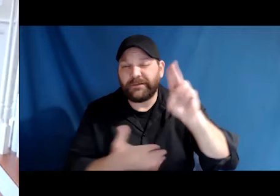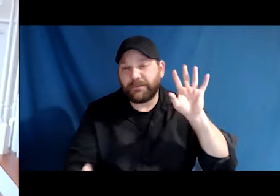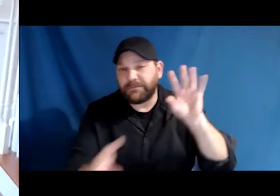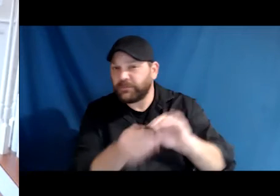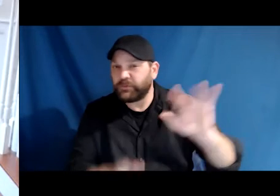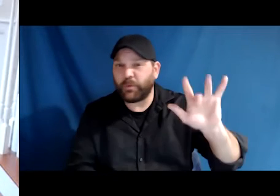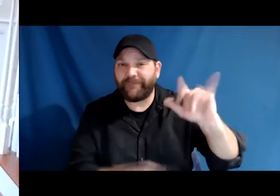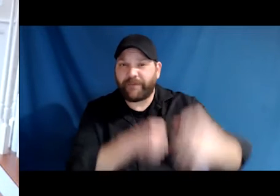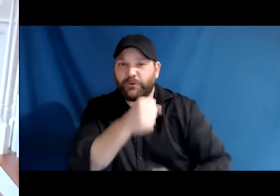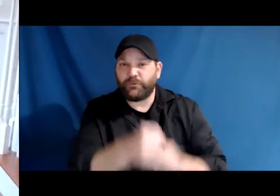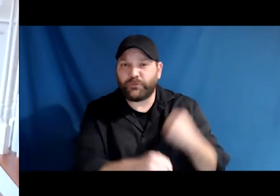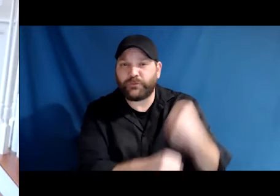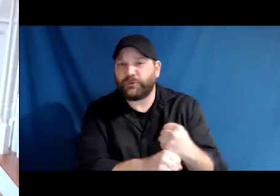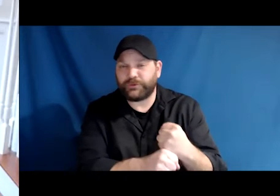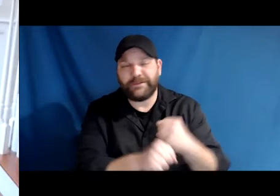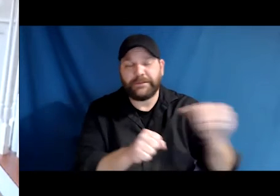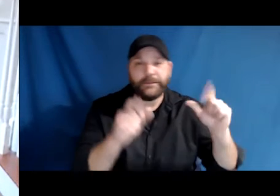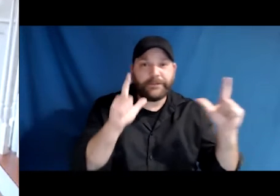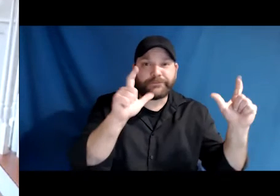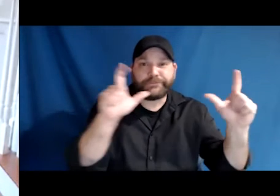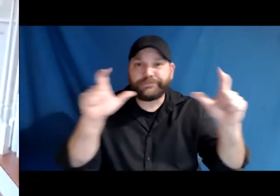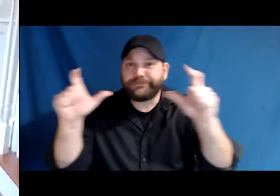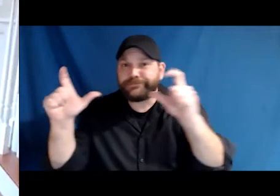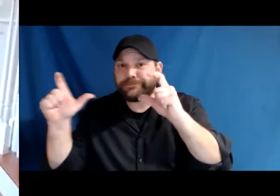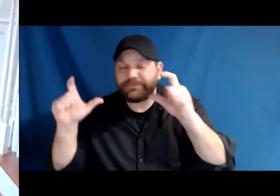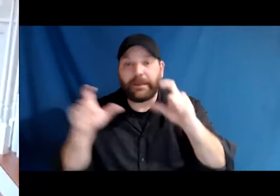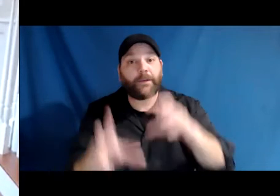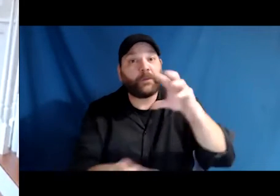including taking photos of service awards and Bear Day.